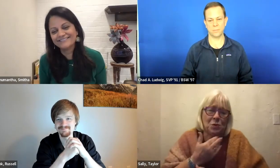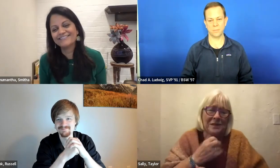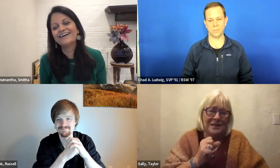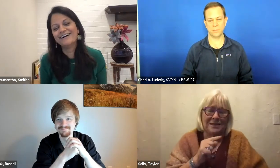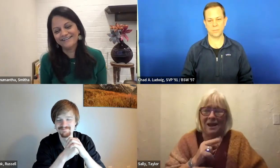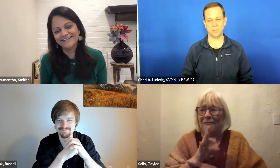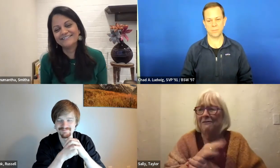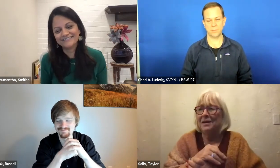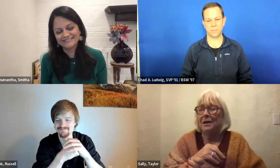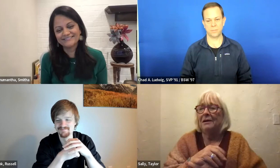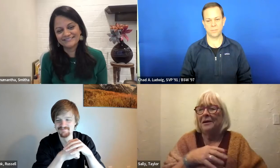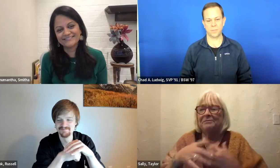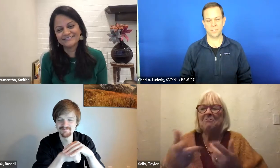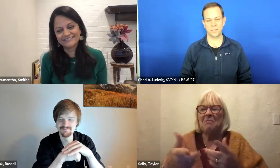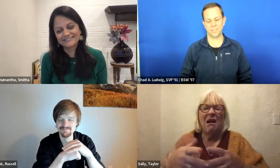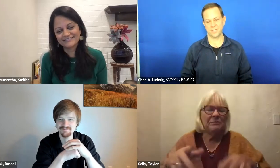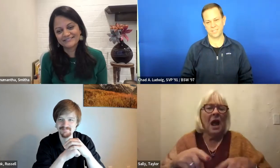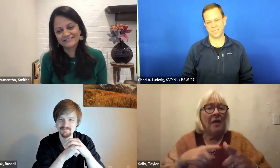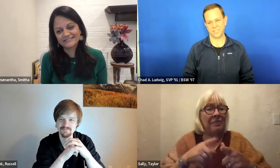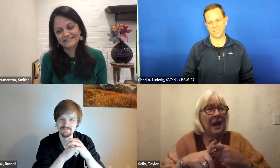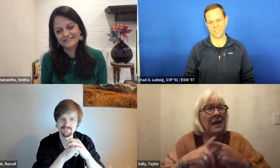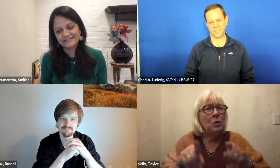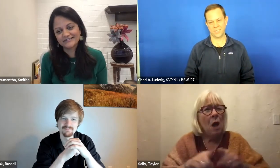You know, I do love some sweet breakfast...